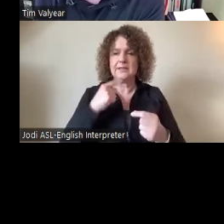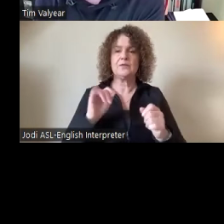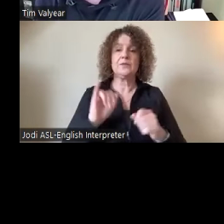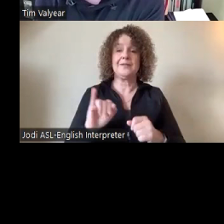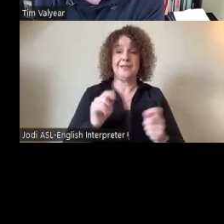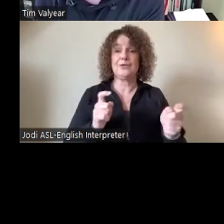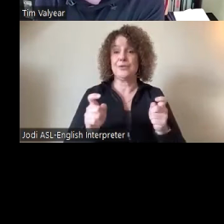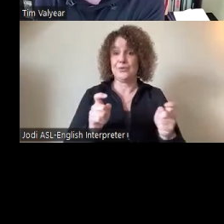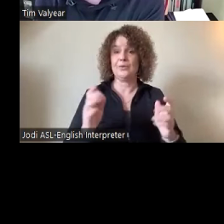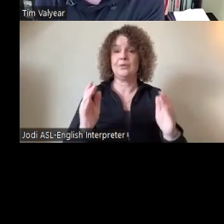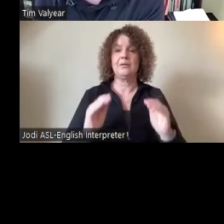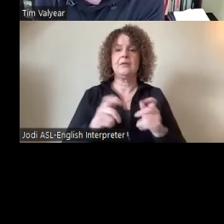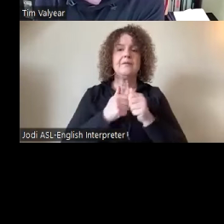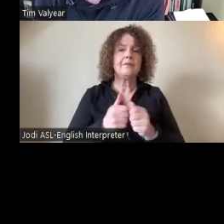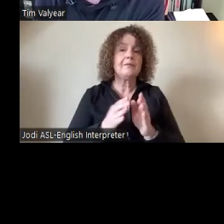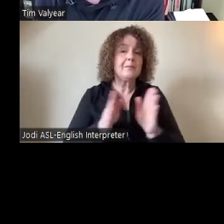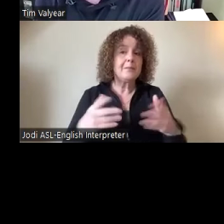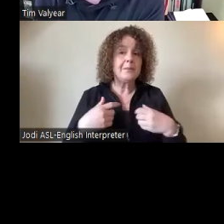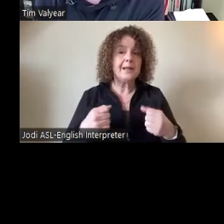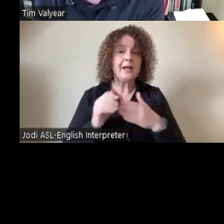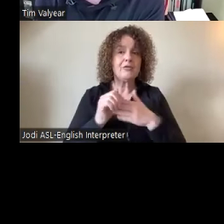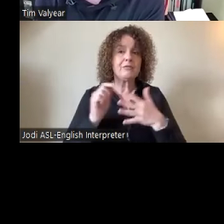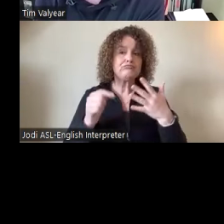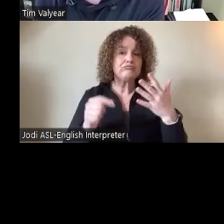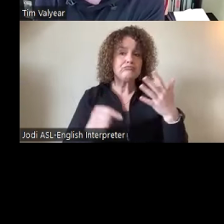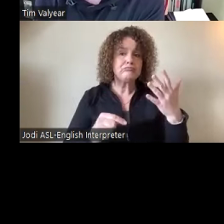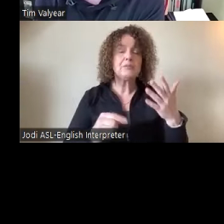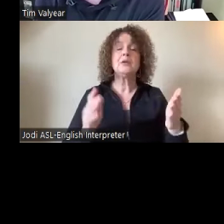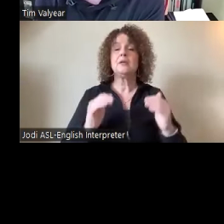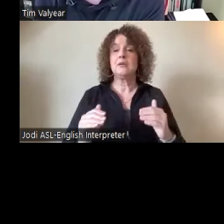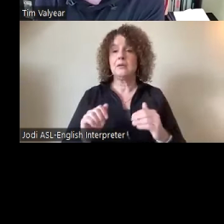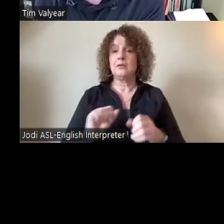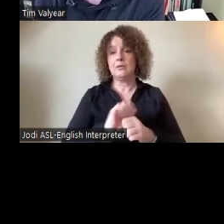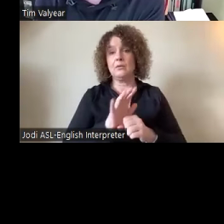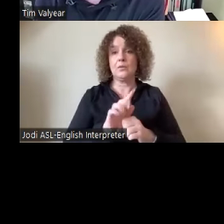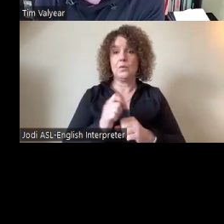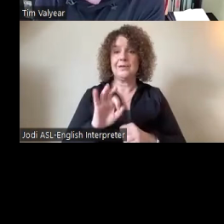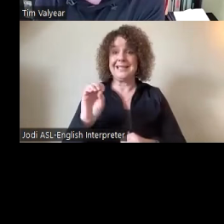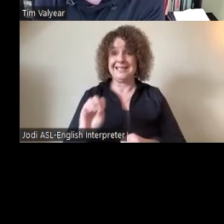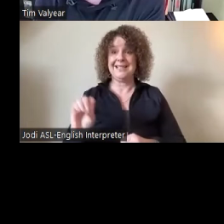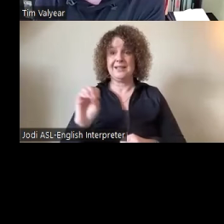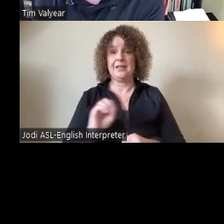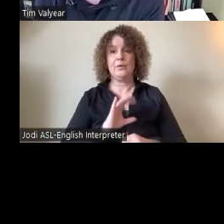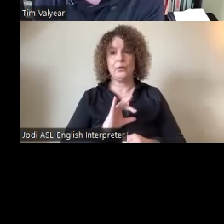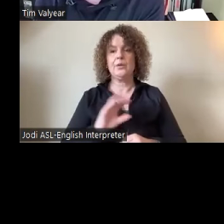Omicron in my nose and mouth. Keep up to date with the latest practices for infection control. Follow your